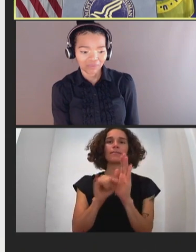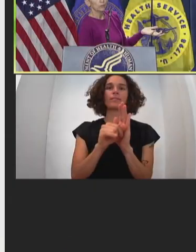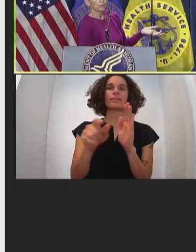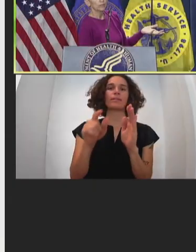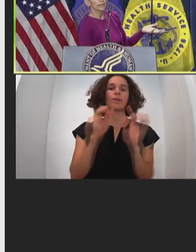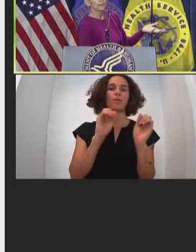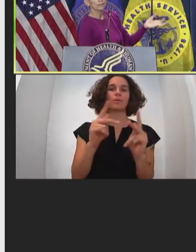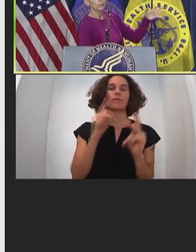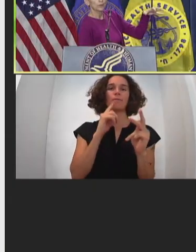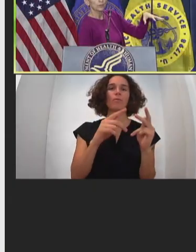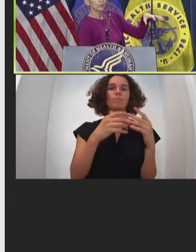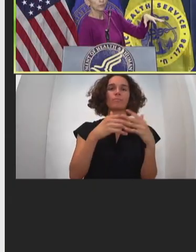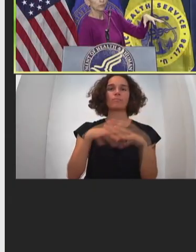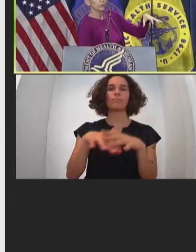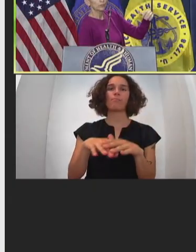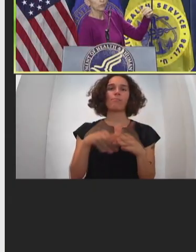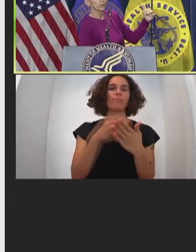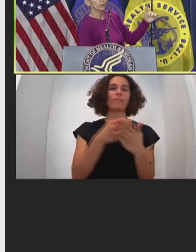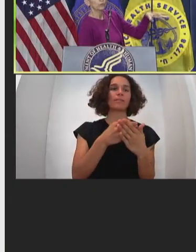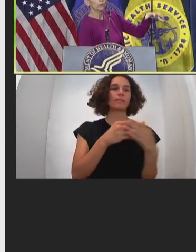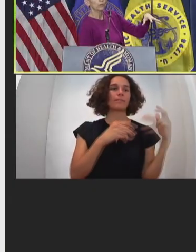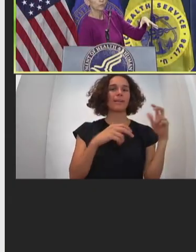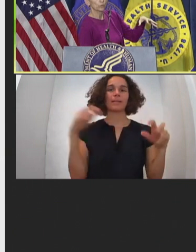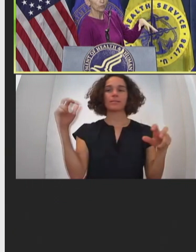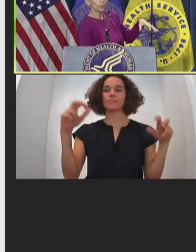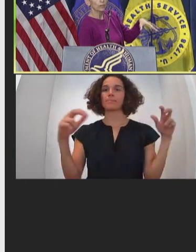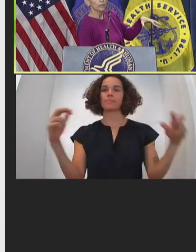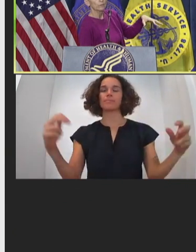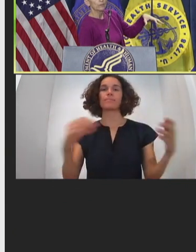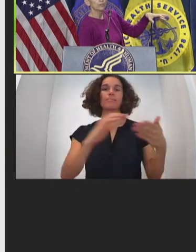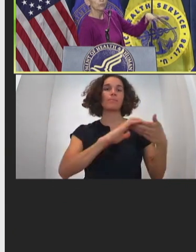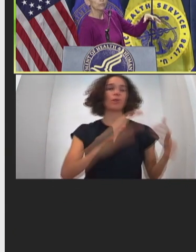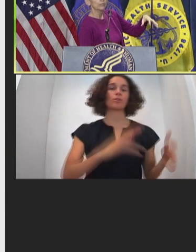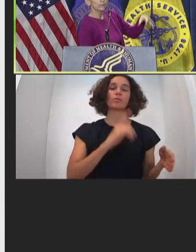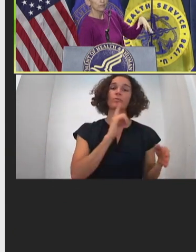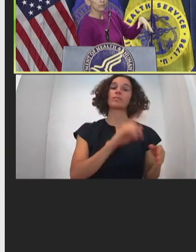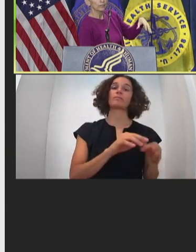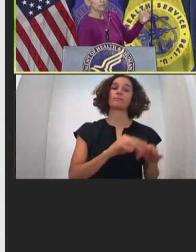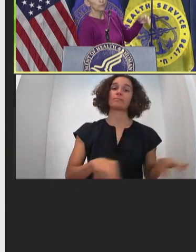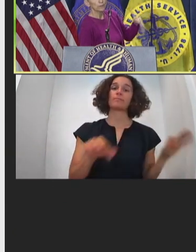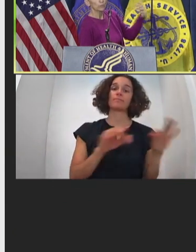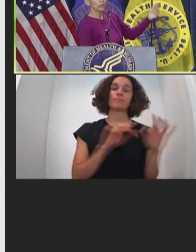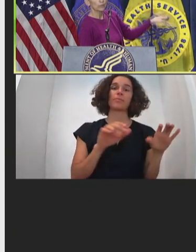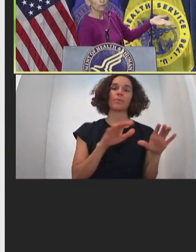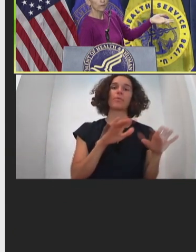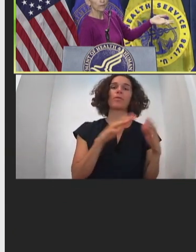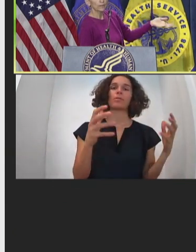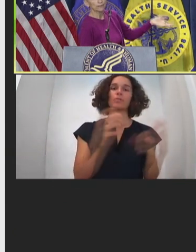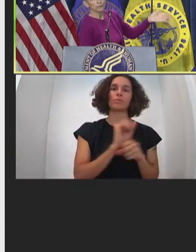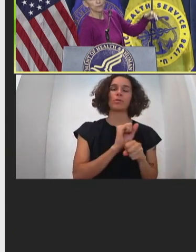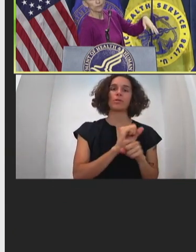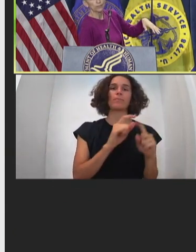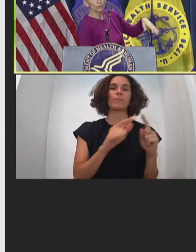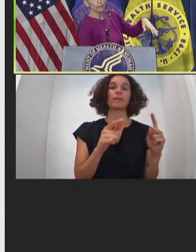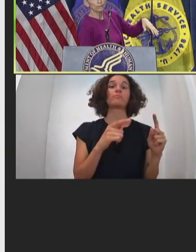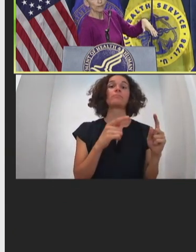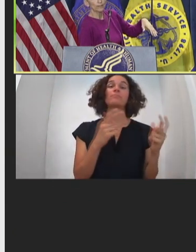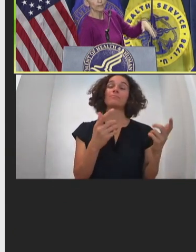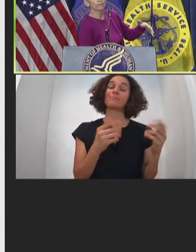Because, again, these partners that are so essential do all this work, but they do it consistently. And sometimes, we come with funding. And sometimes, they don't have funding,